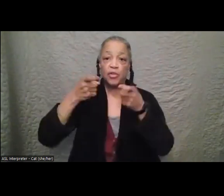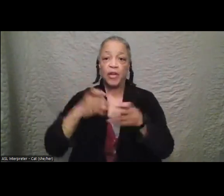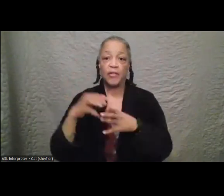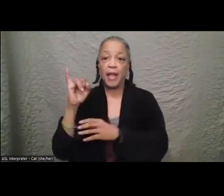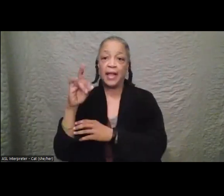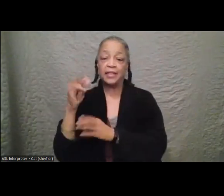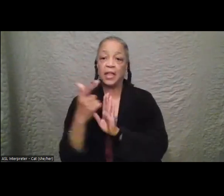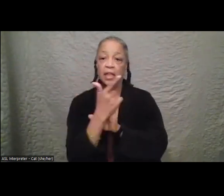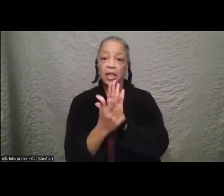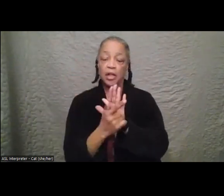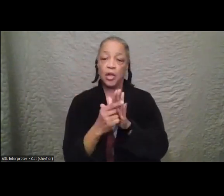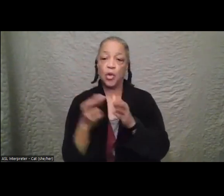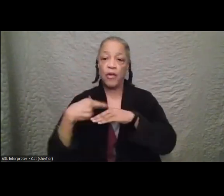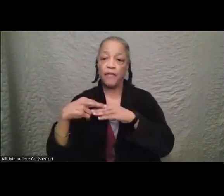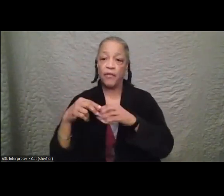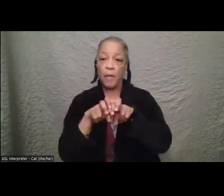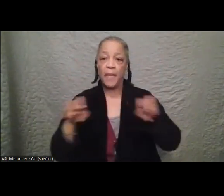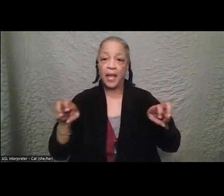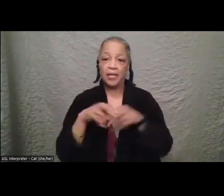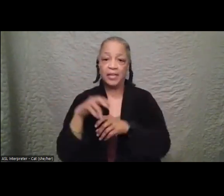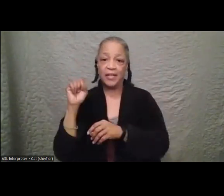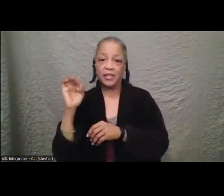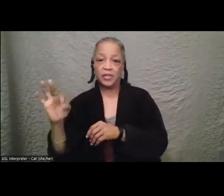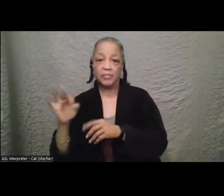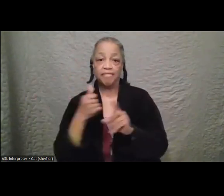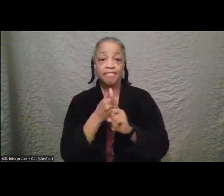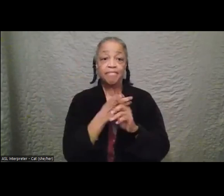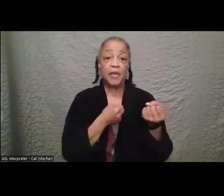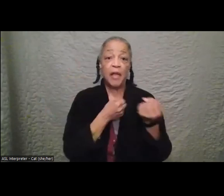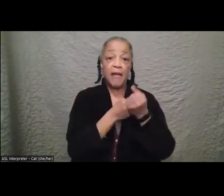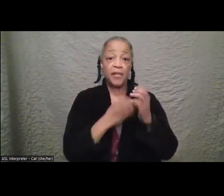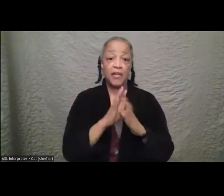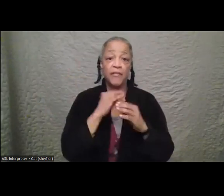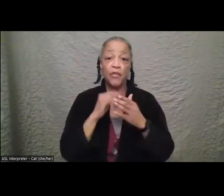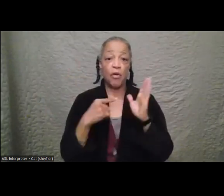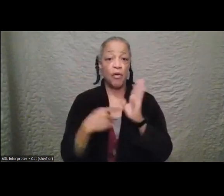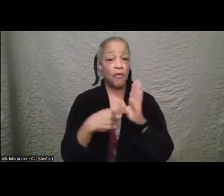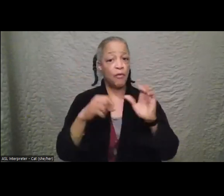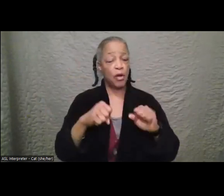Bill has been an advocate for affordable, supportive housing for people with disabilities